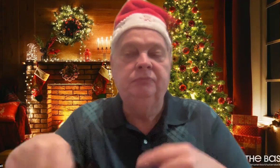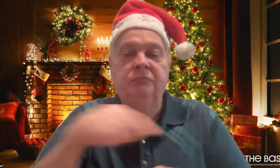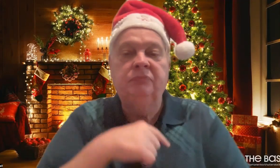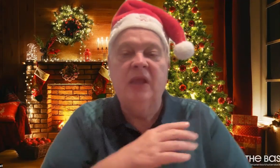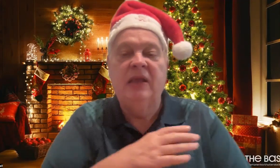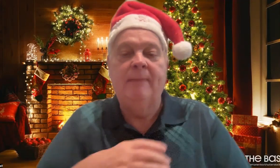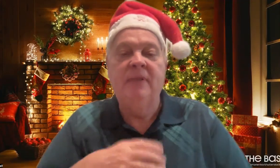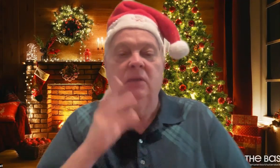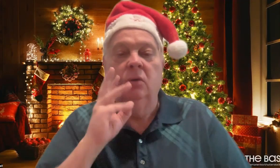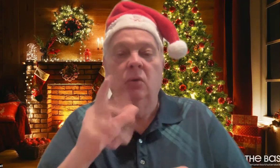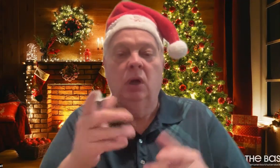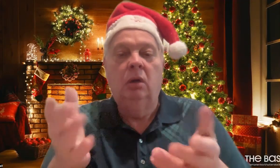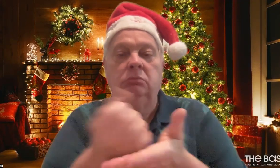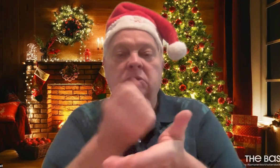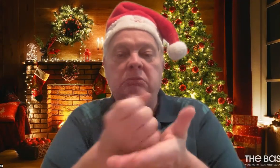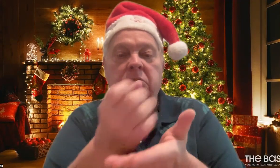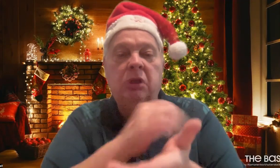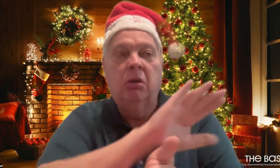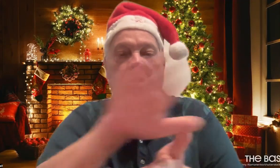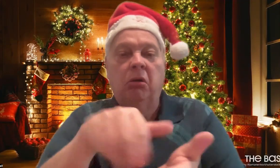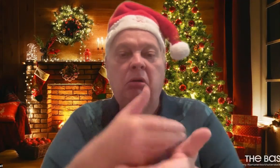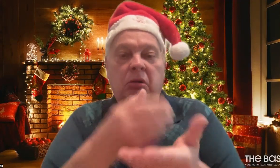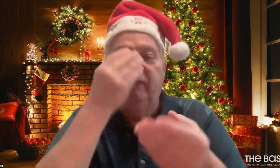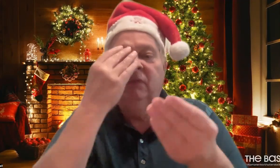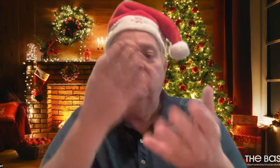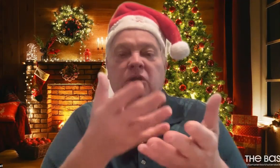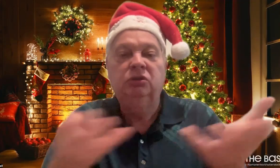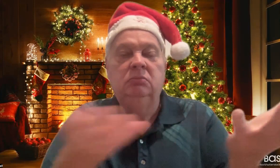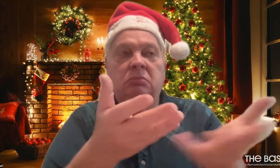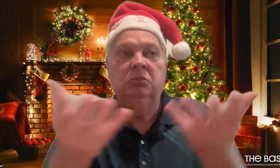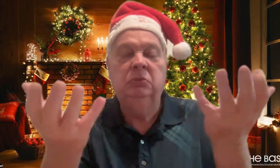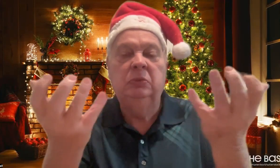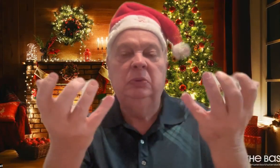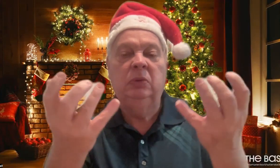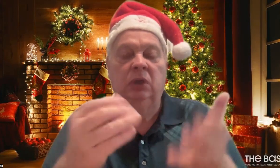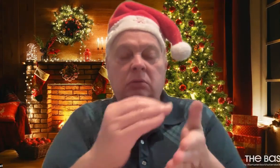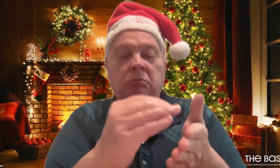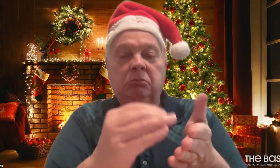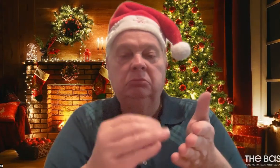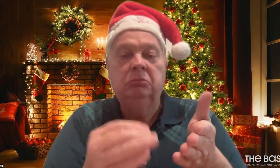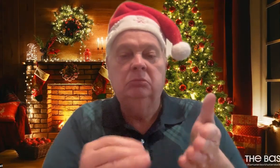Our committee will collect your ideas for topics